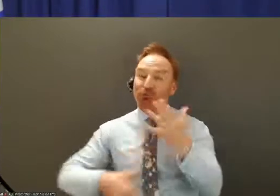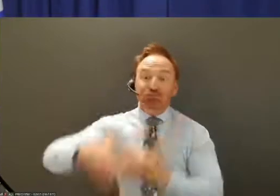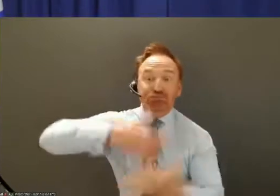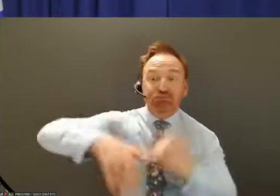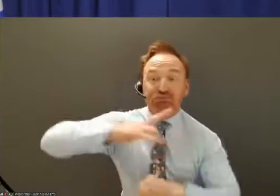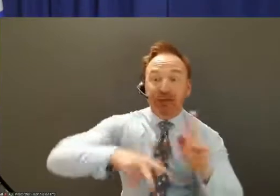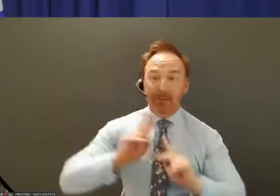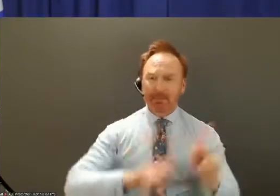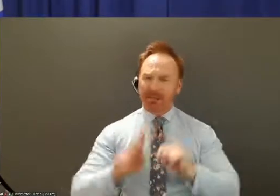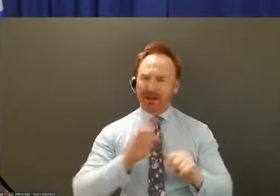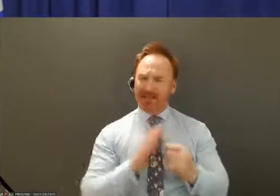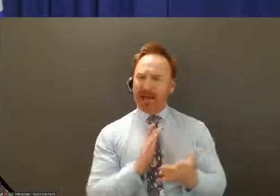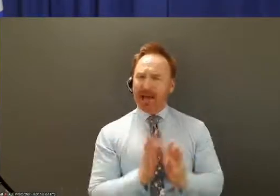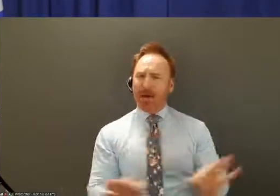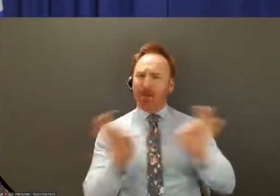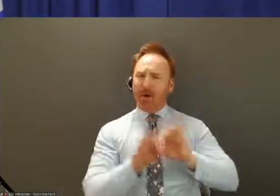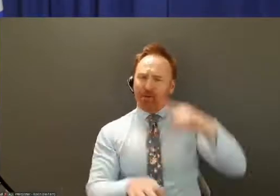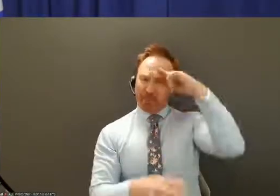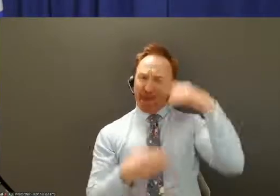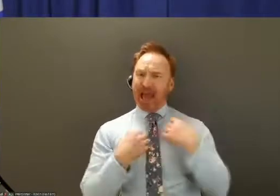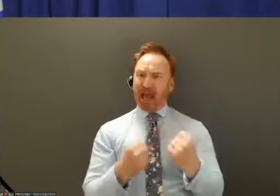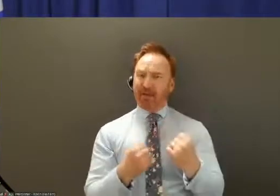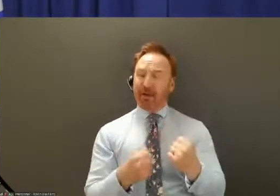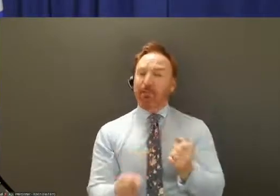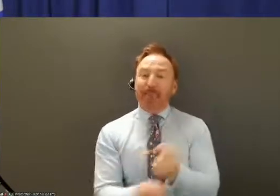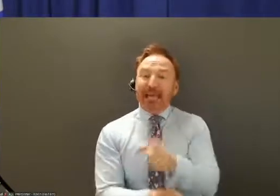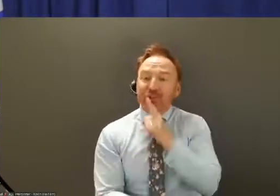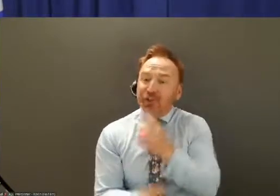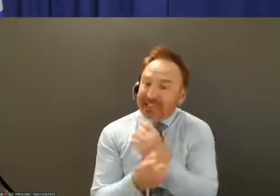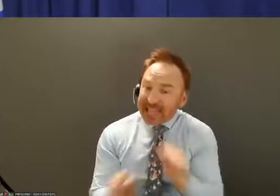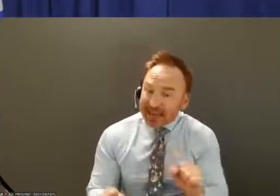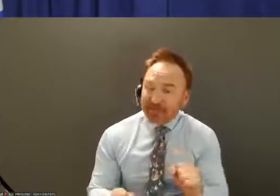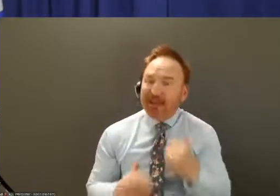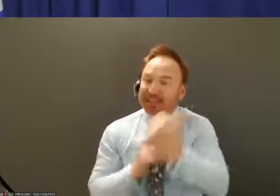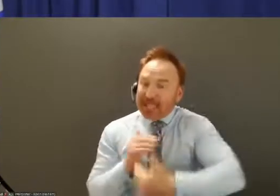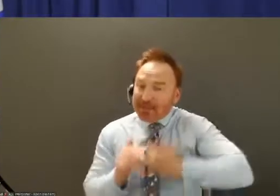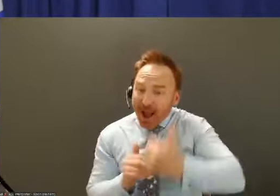We know people have not been following the safe six which has